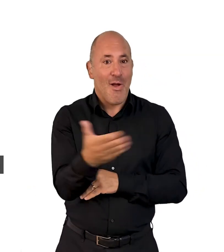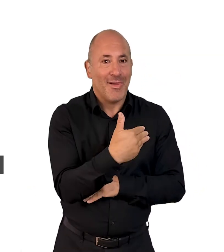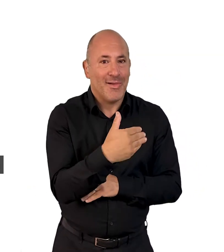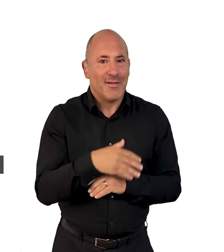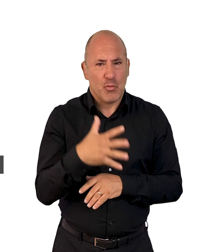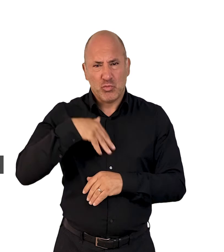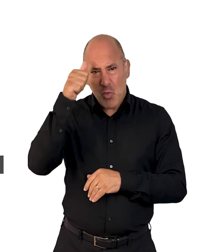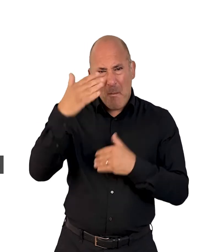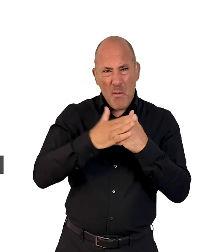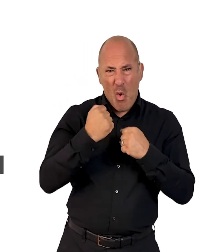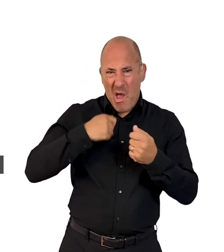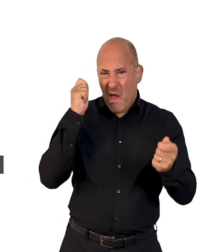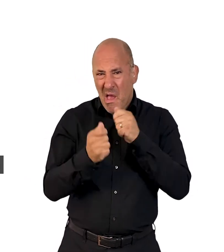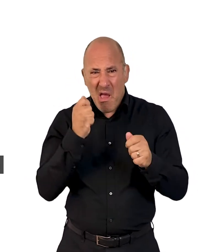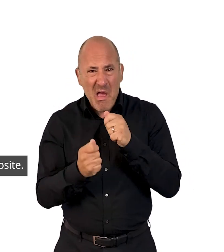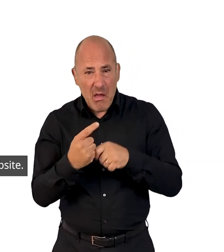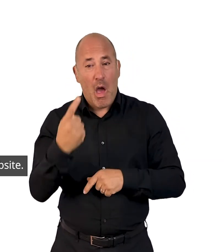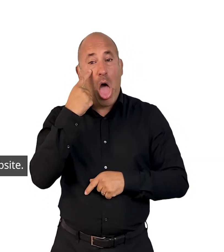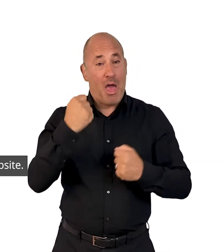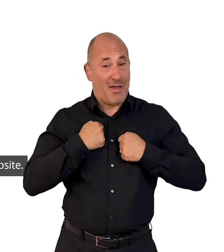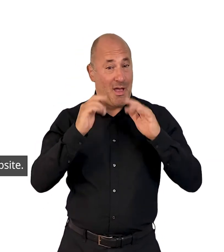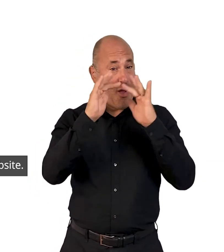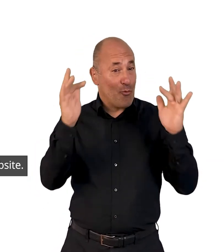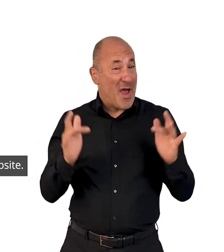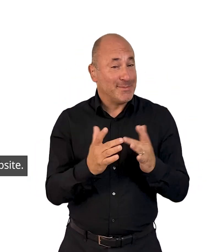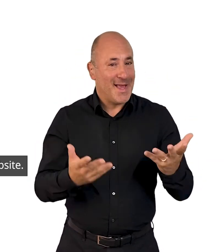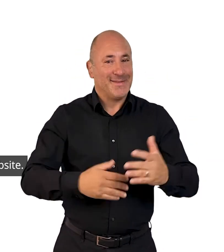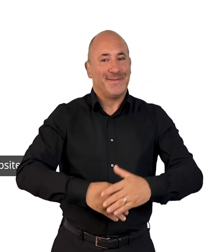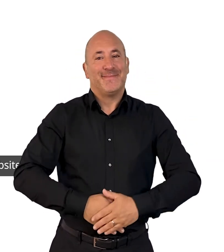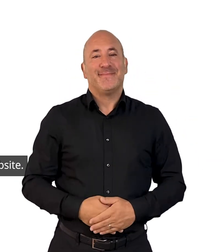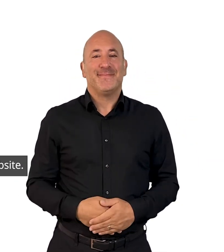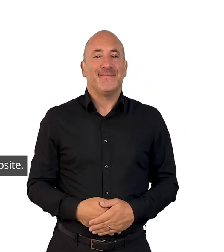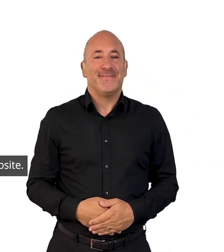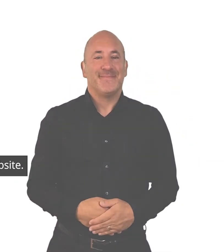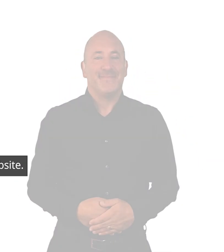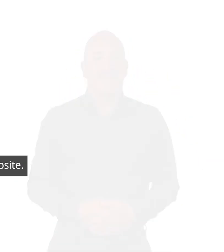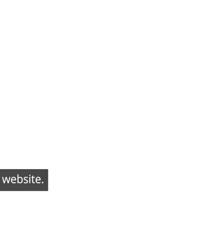Find out more about our transformation plans for population statistics on the ONS website.